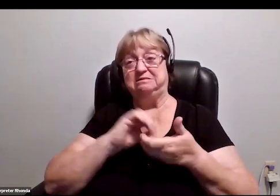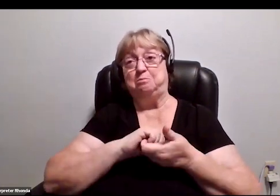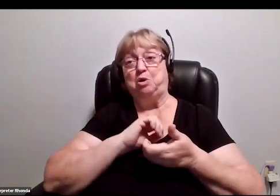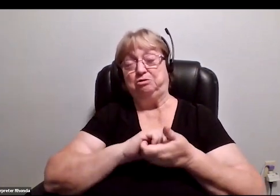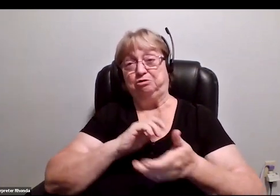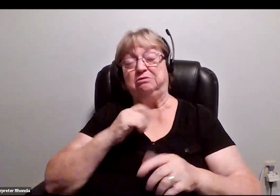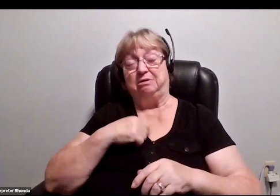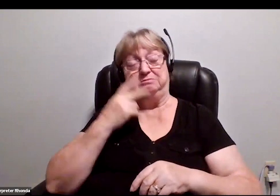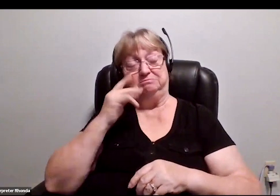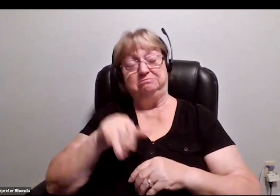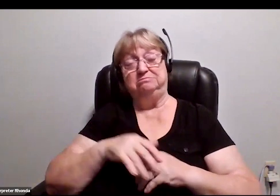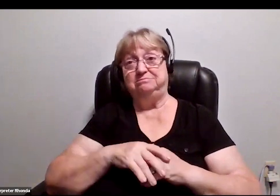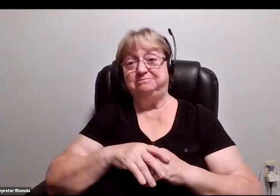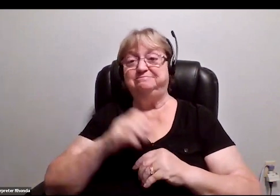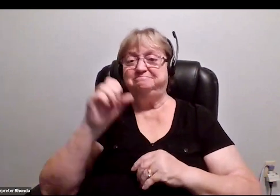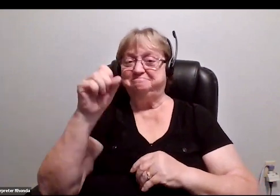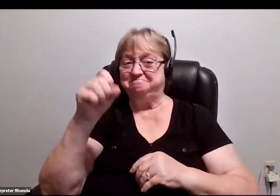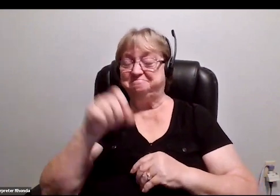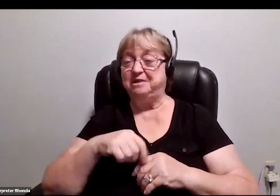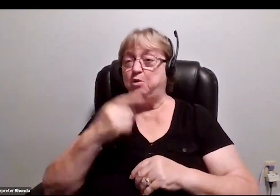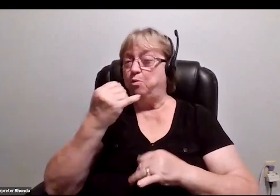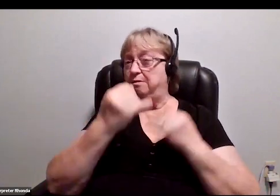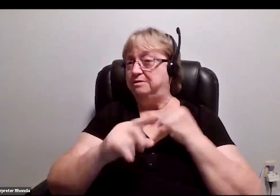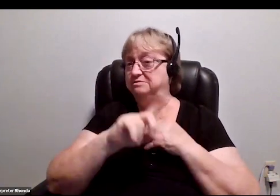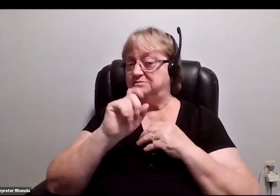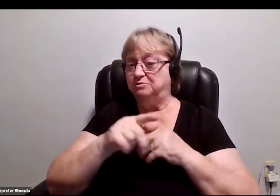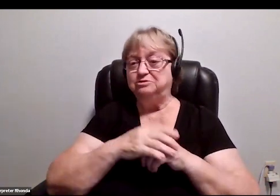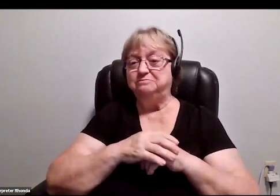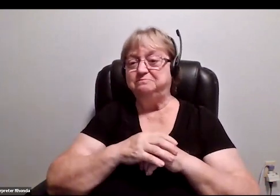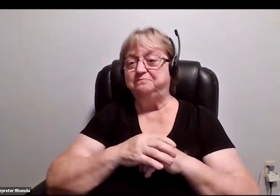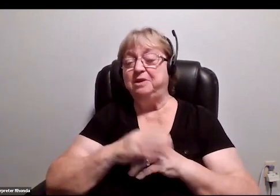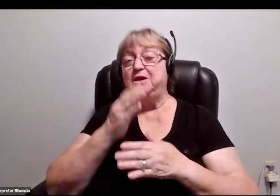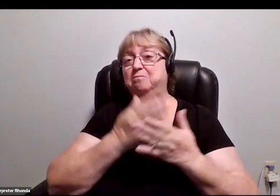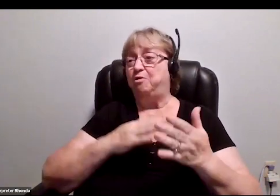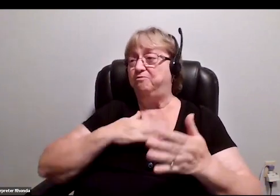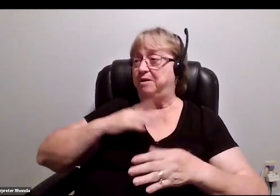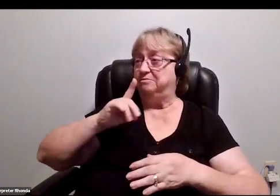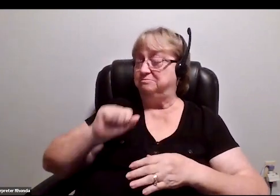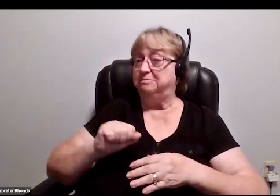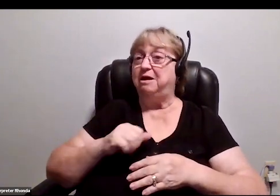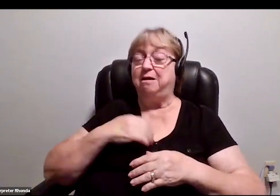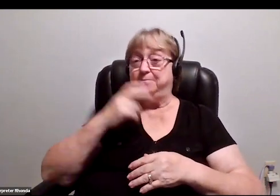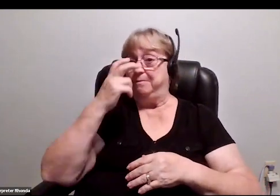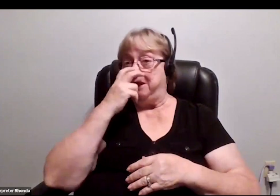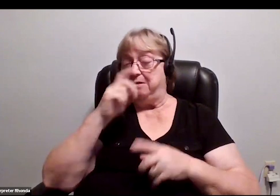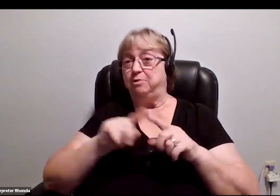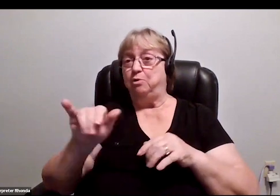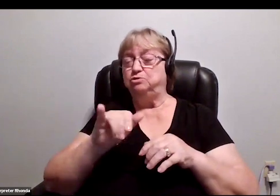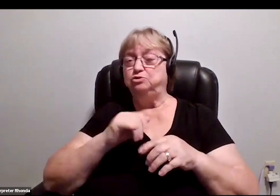Absolutely. One final question here. "As part of my disability, I'm not only blind but I have an additional cognitive impairment.